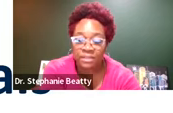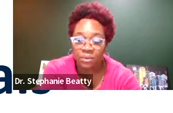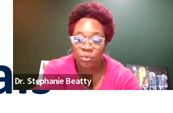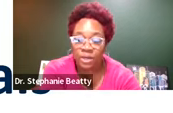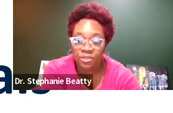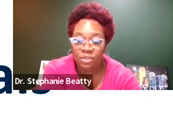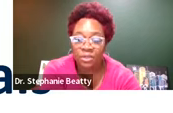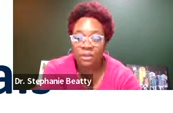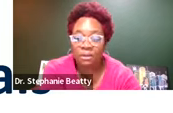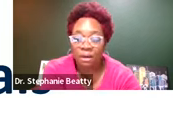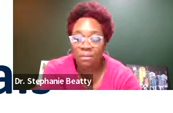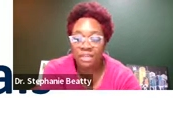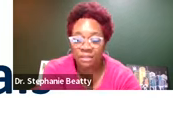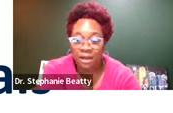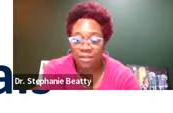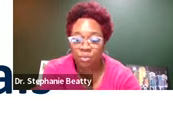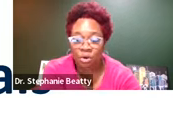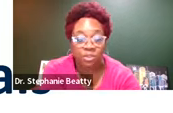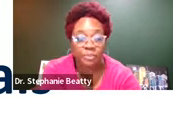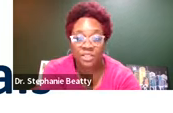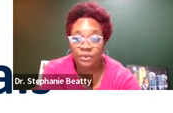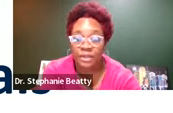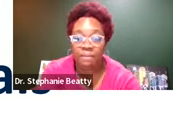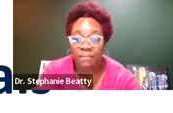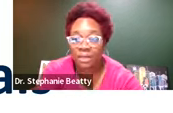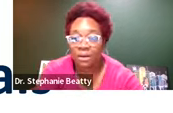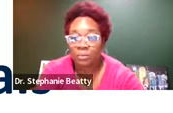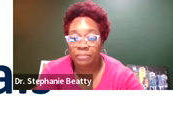to see which technology works best for them.